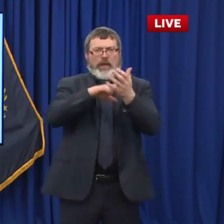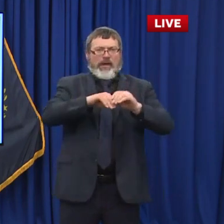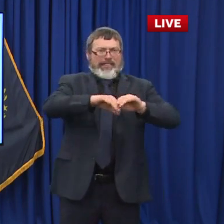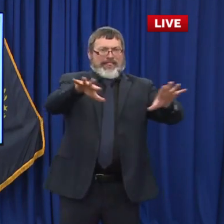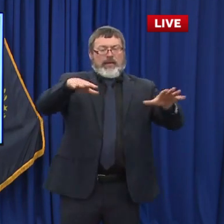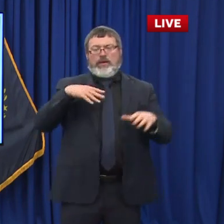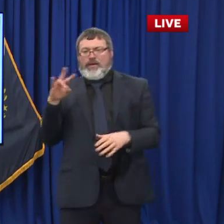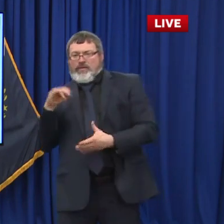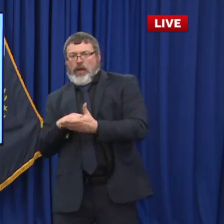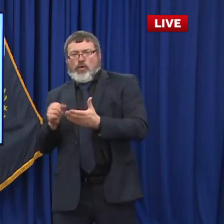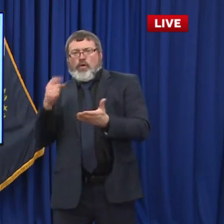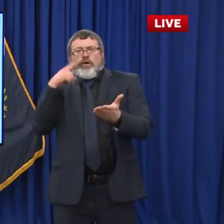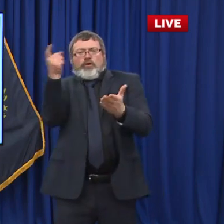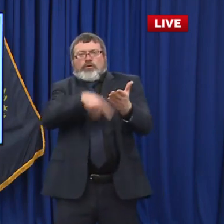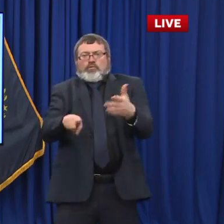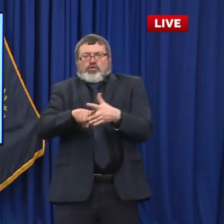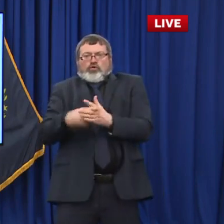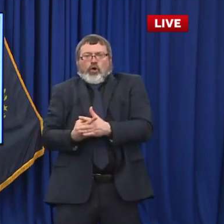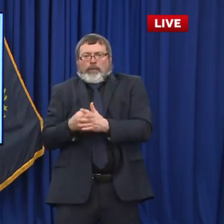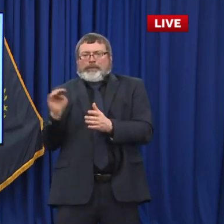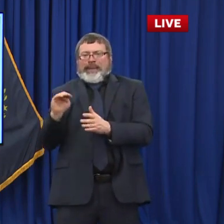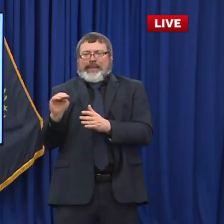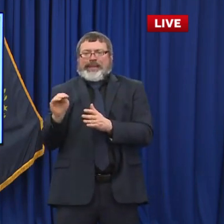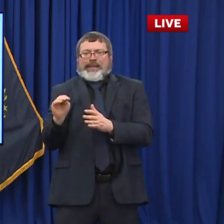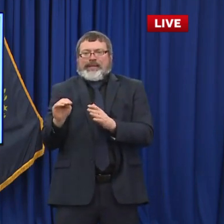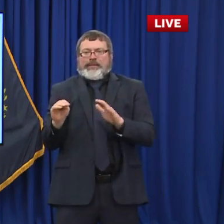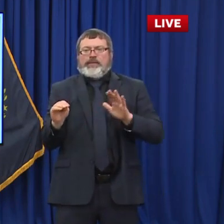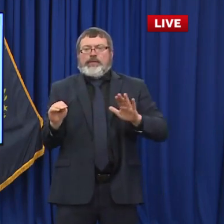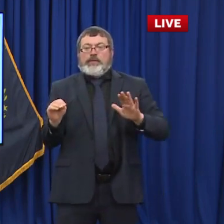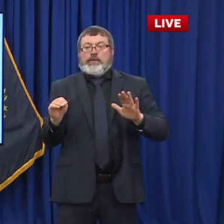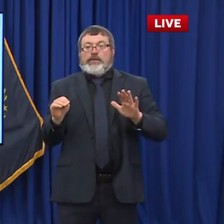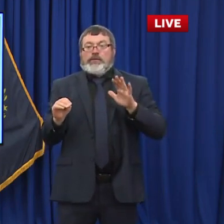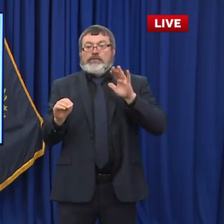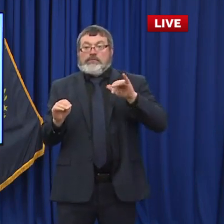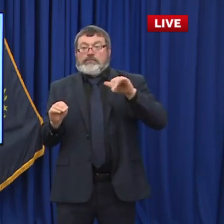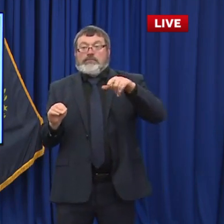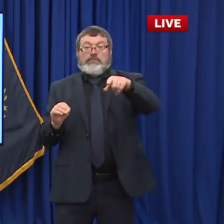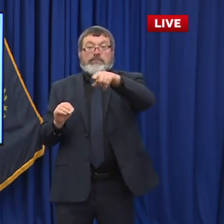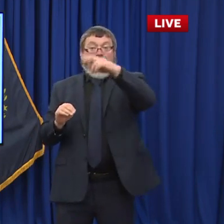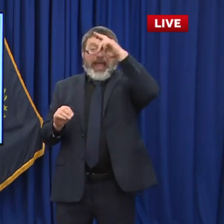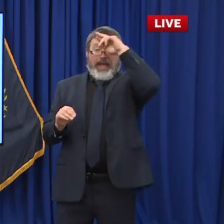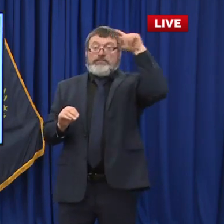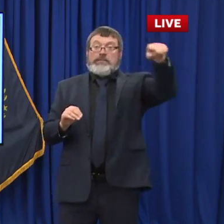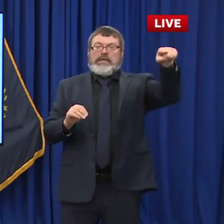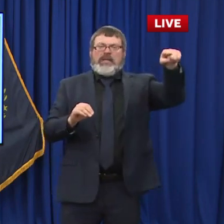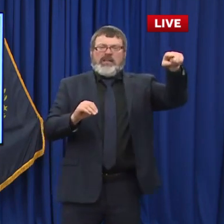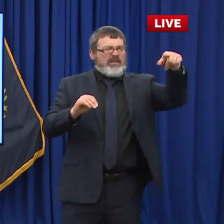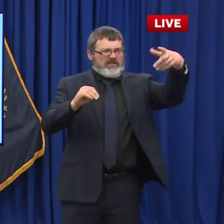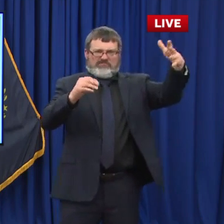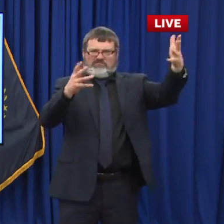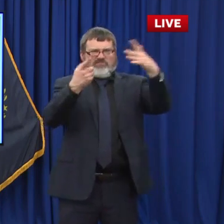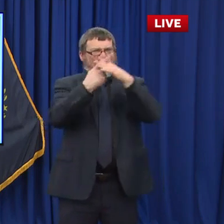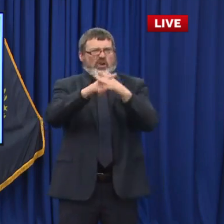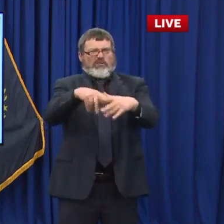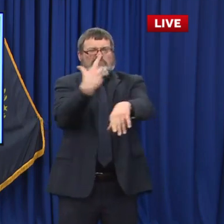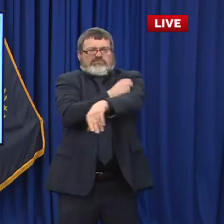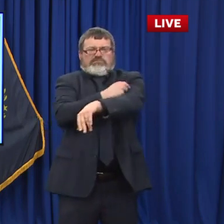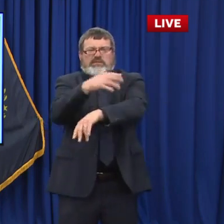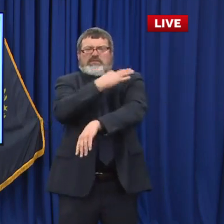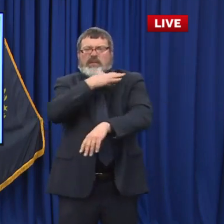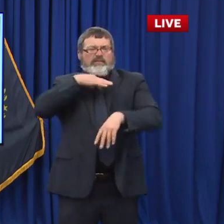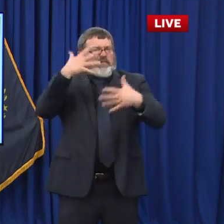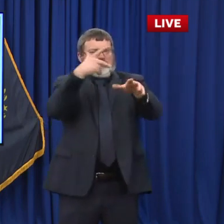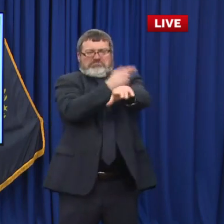THE REMAINDER OF THE DOSES WENT TO THE HOSPITALS AND ALL ALL OF OUR HOSPITALS AND OUR STATE RECEIVED A VACCINE AND THEY’RE PROVIDING THOSE VACCINES TO THEIR HEALTHCARE PROVIDERS GOING